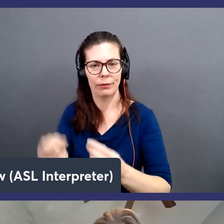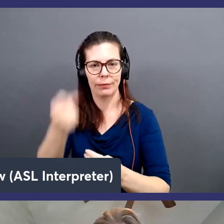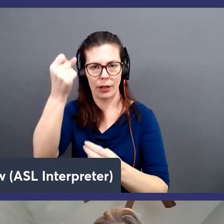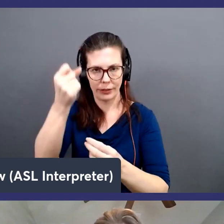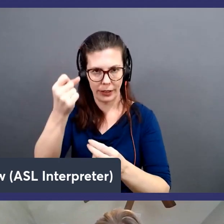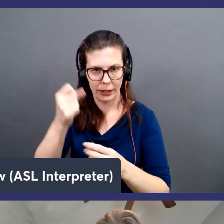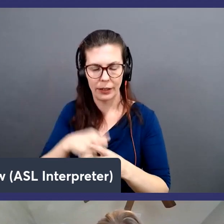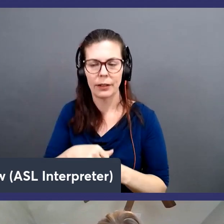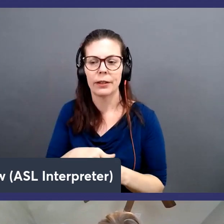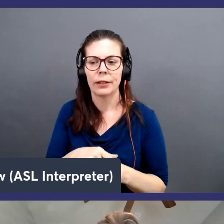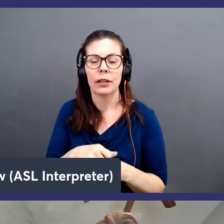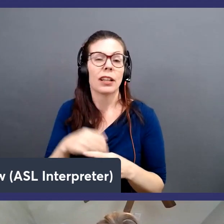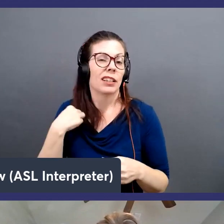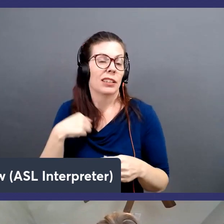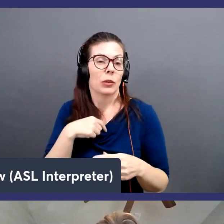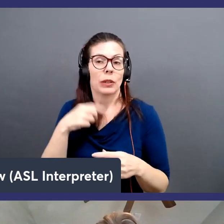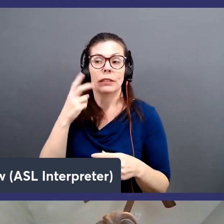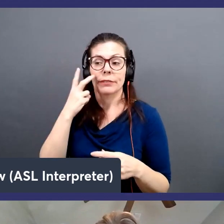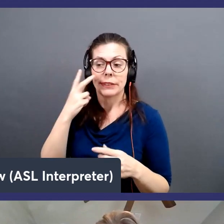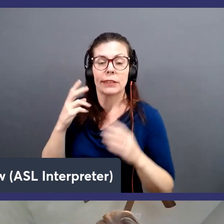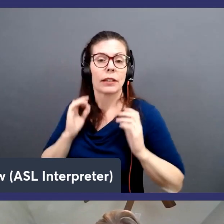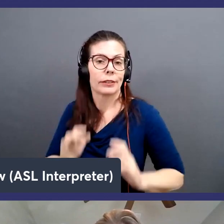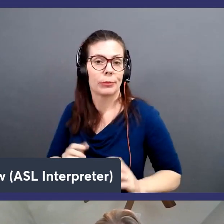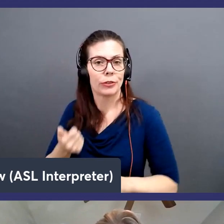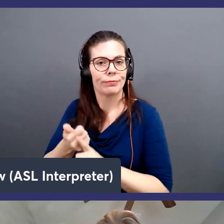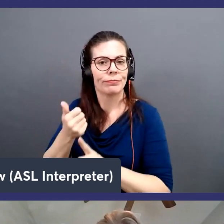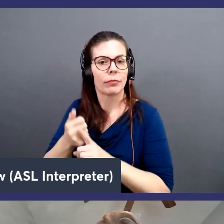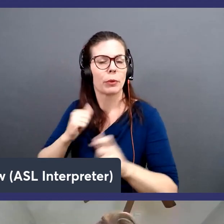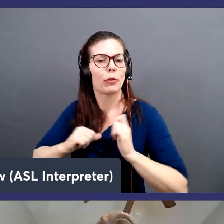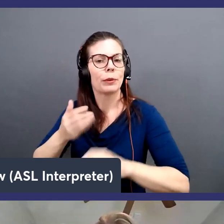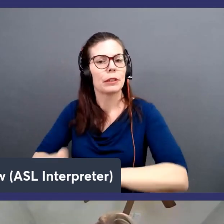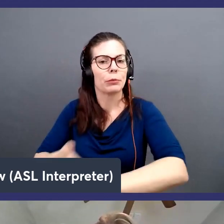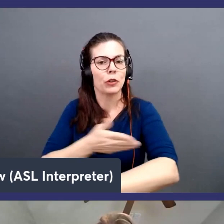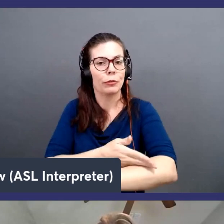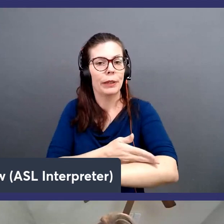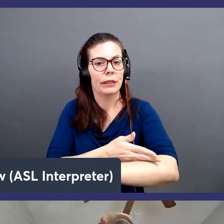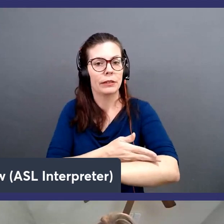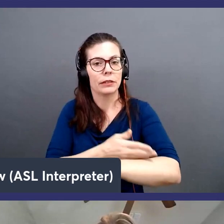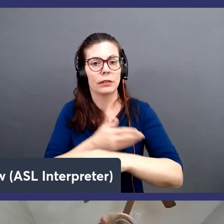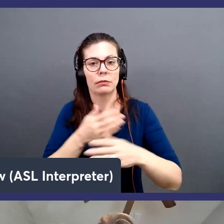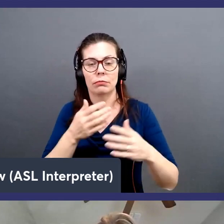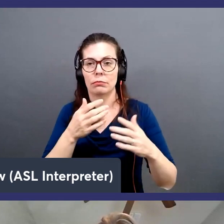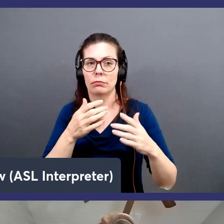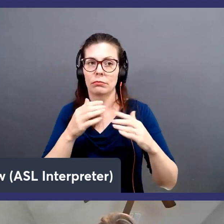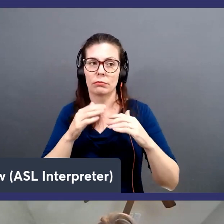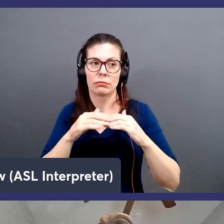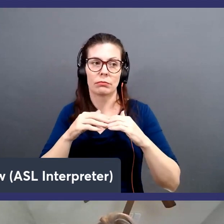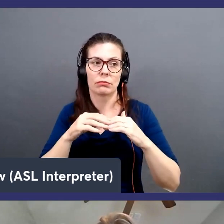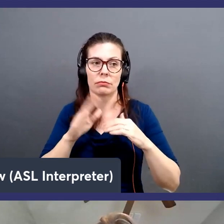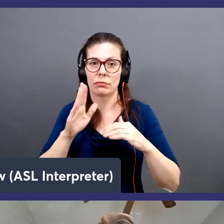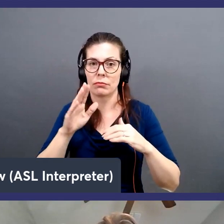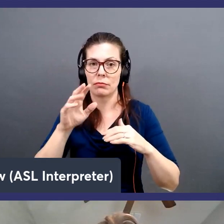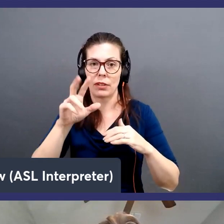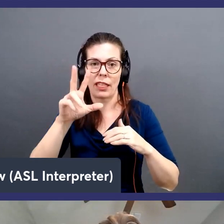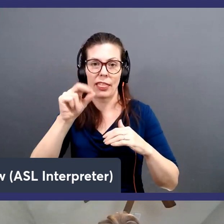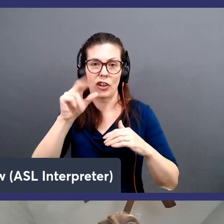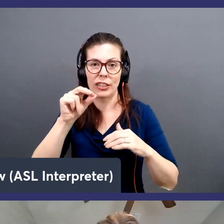We've seen customers that have had performance improvements well north of 20, 30%.